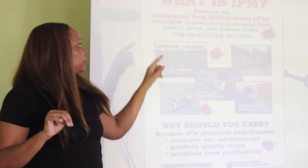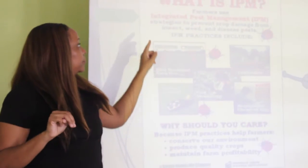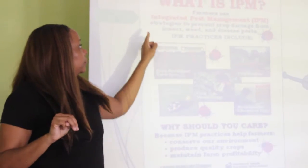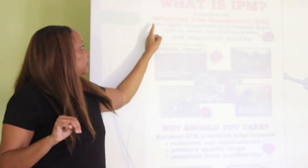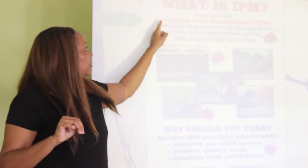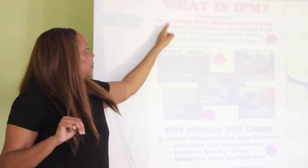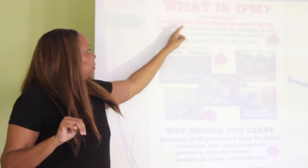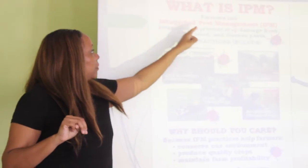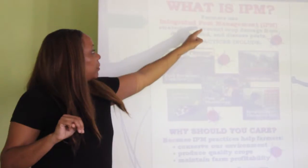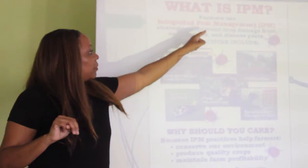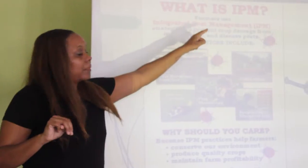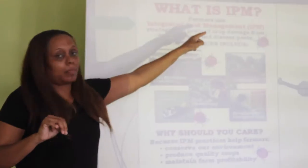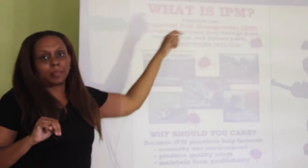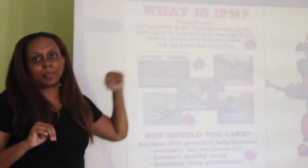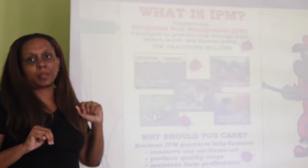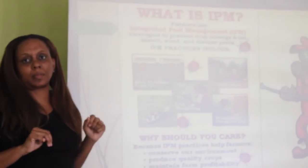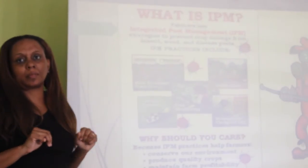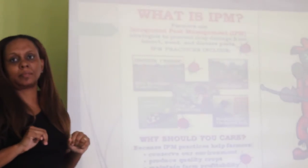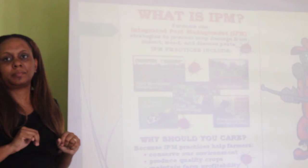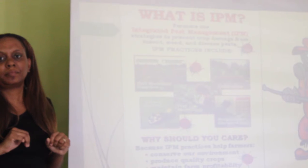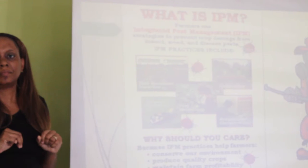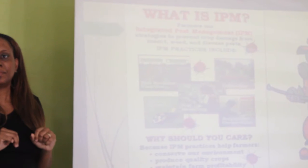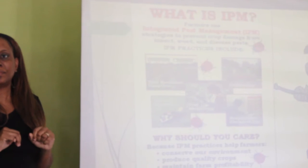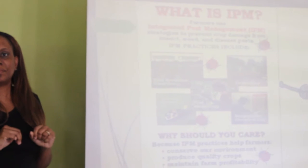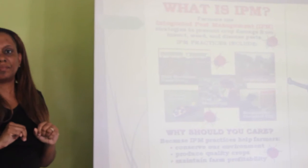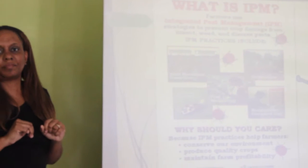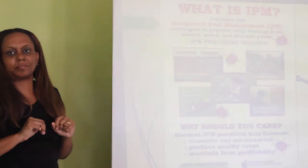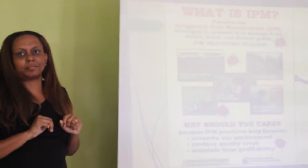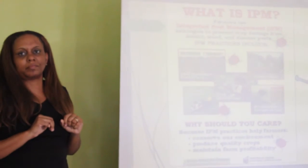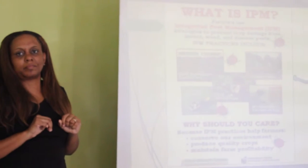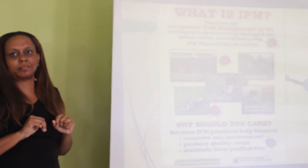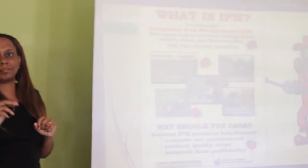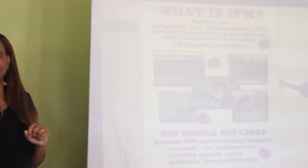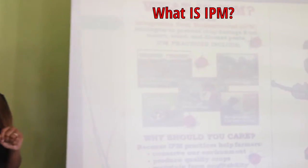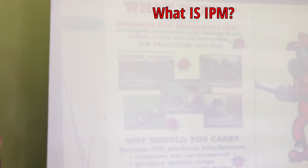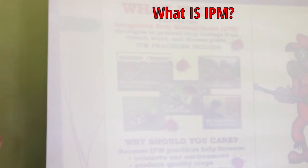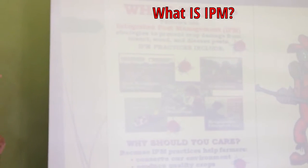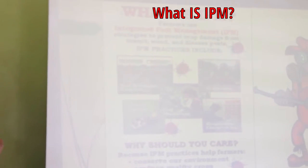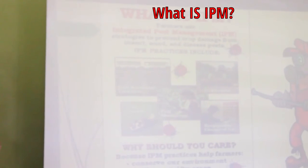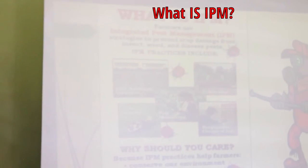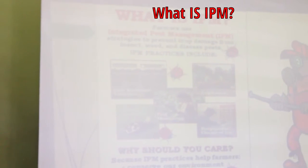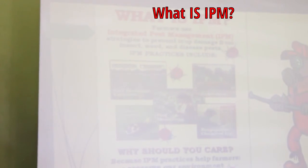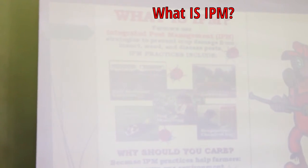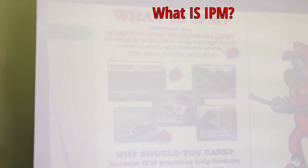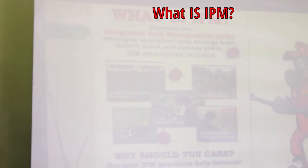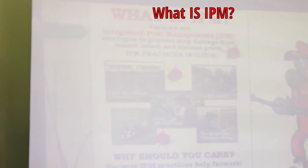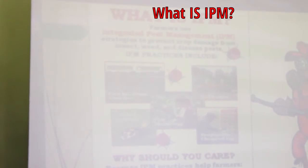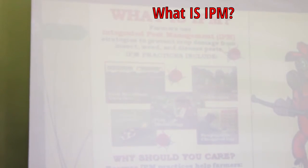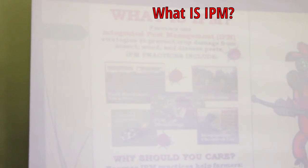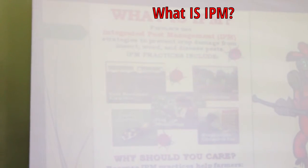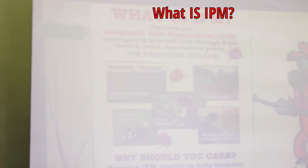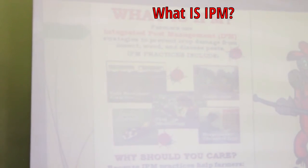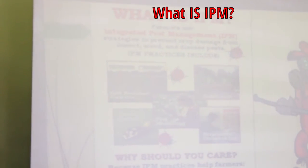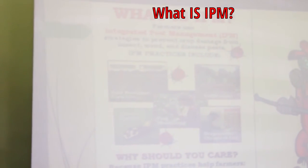pest management in other words we're not going to just pray to get rid of the pests we're going to